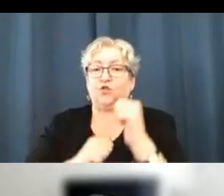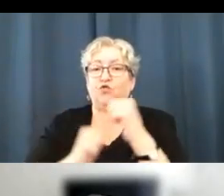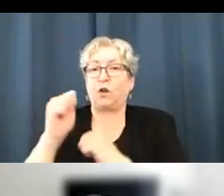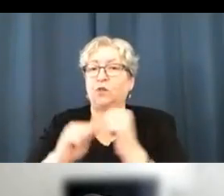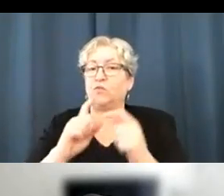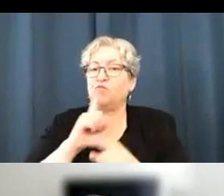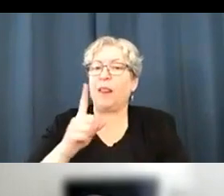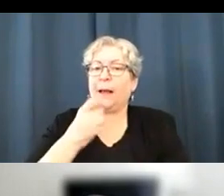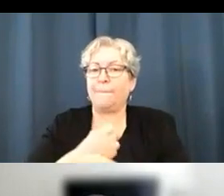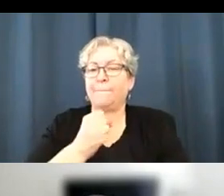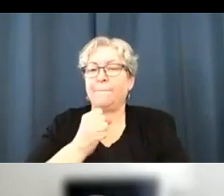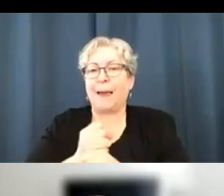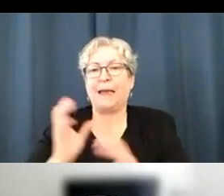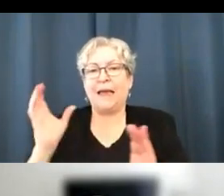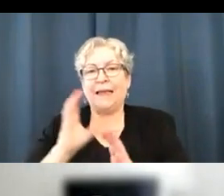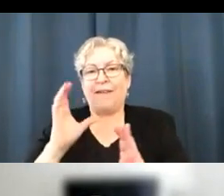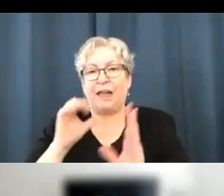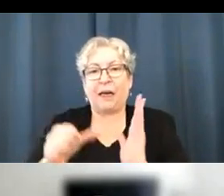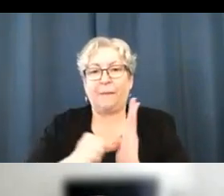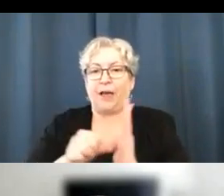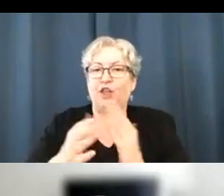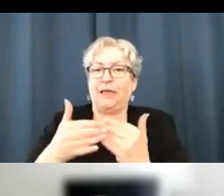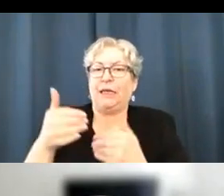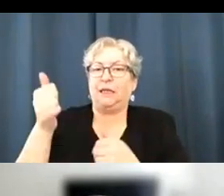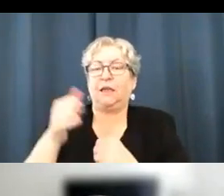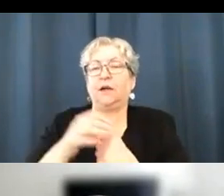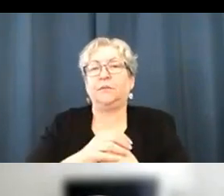makes navigating pages so much easier and is really critical.